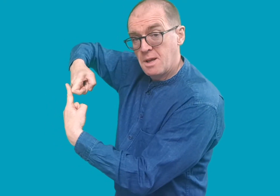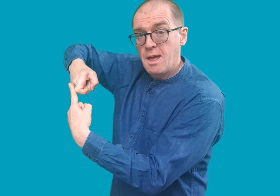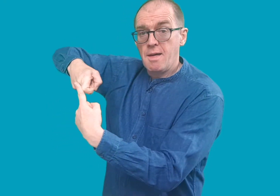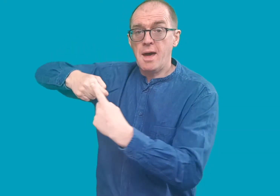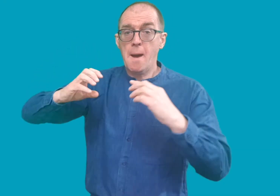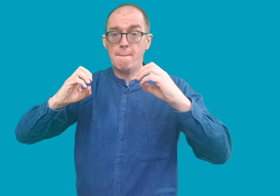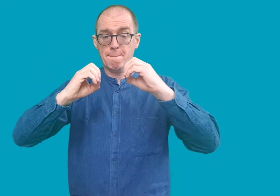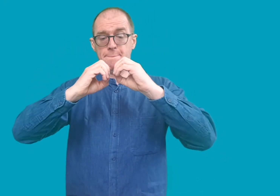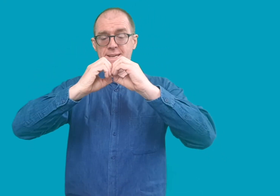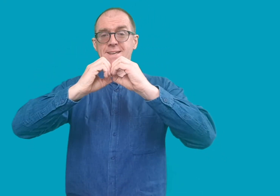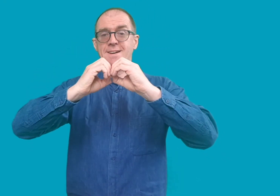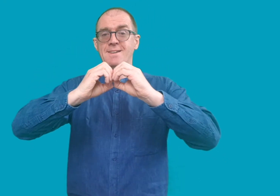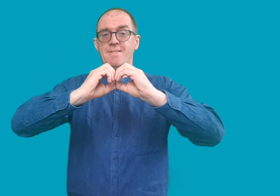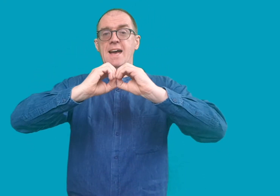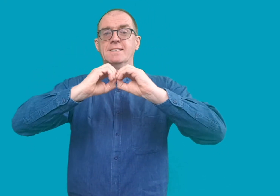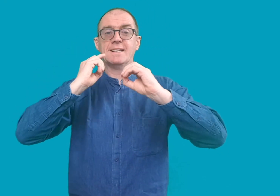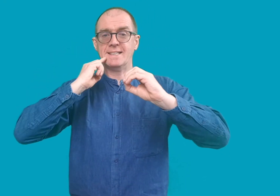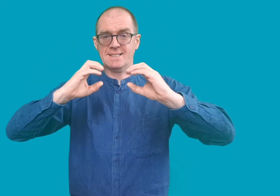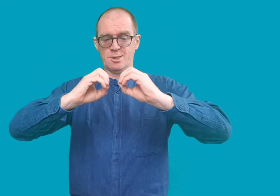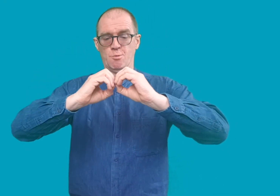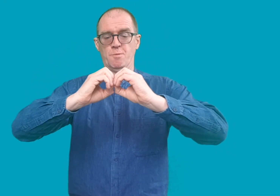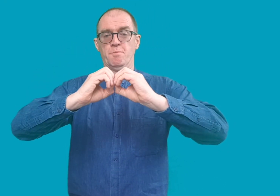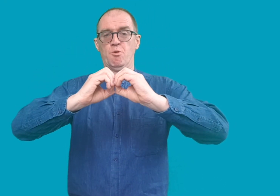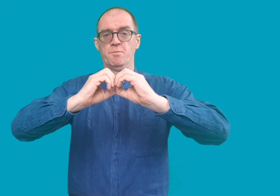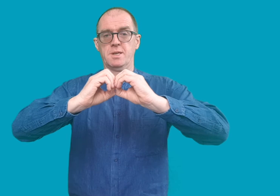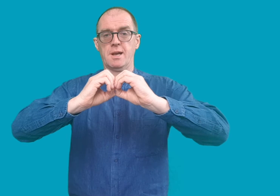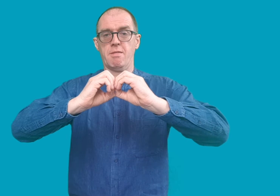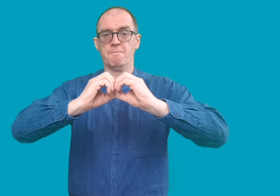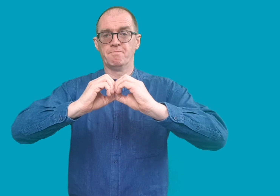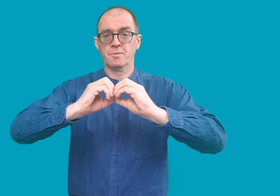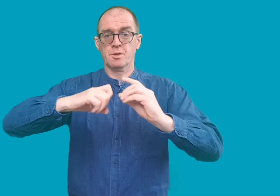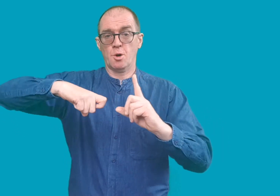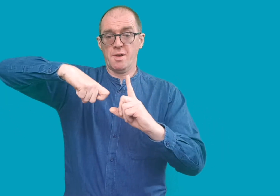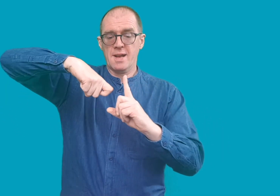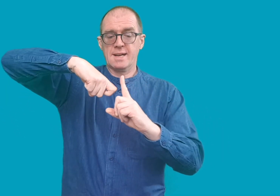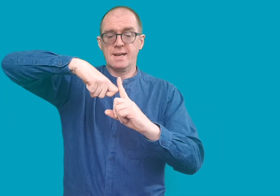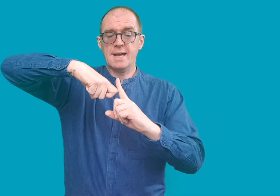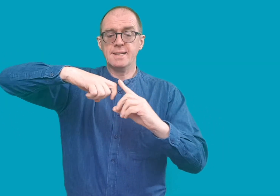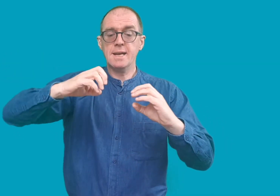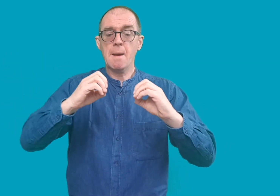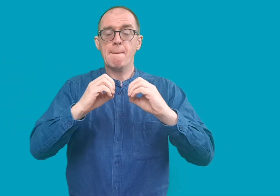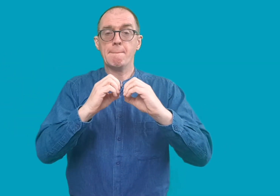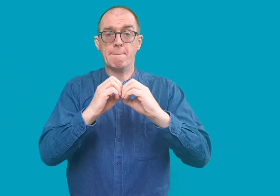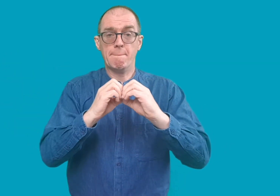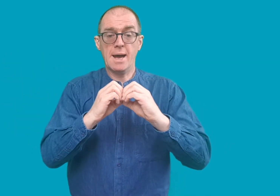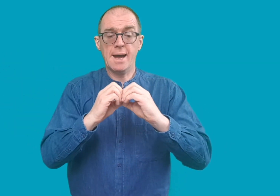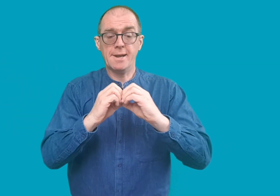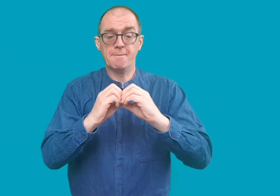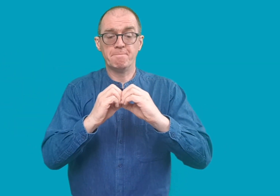And then B. That's an easier one. Put them together. So, Katie Bairdie.